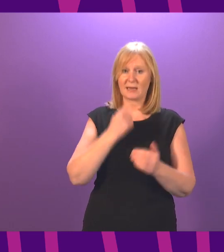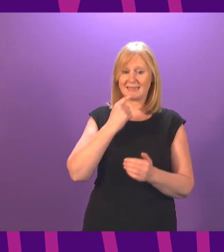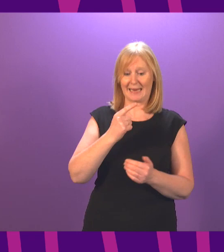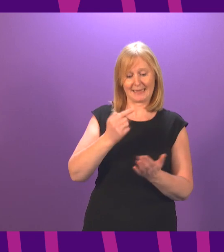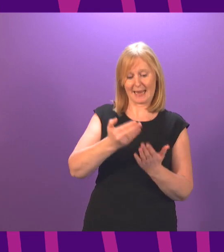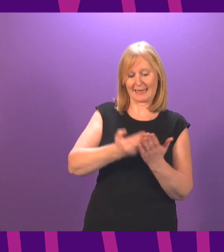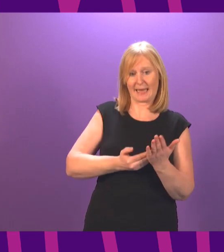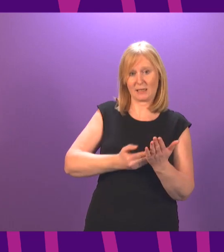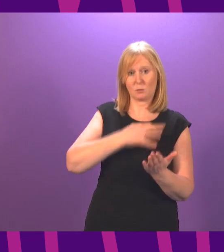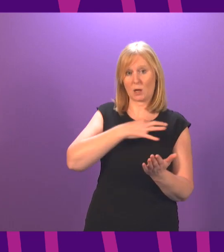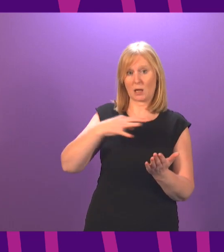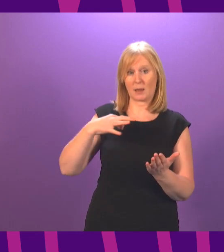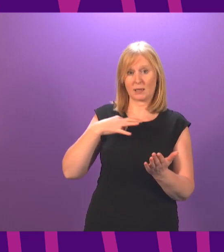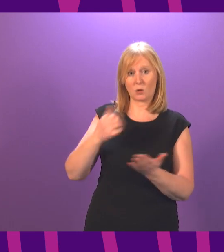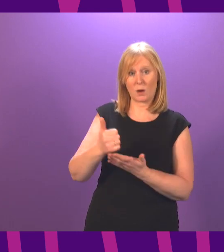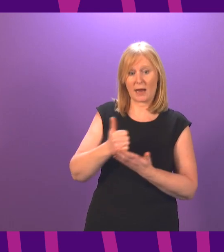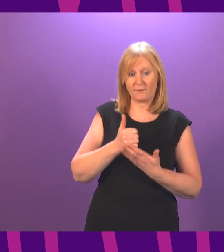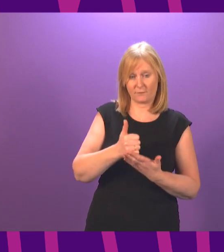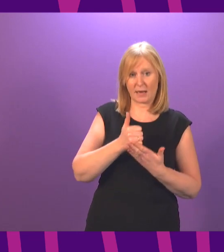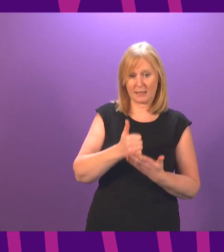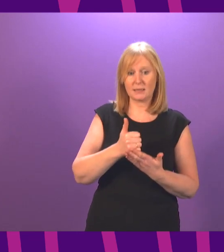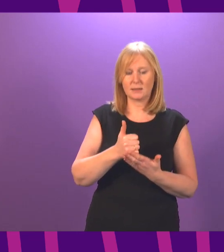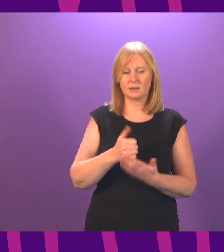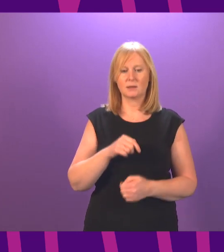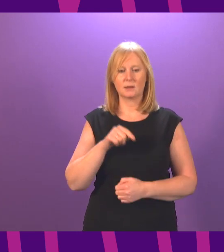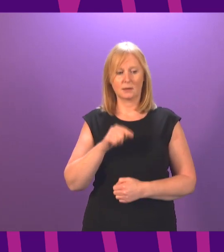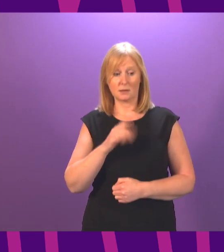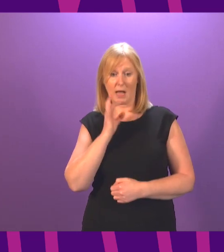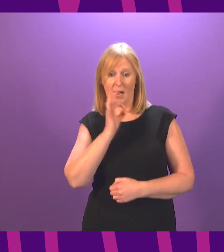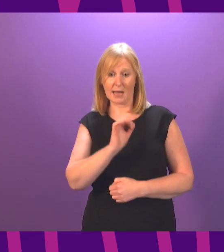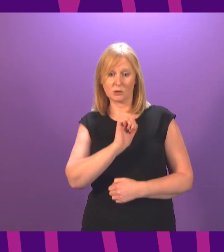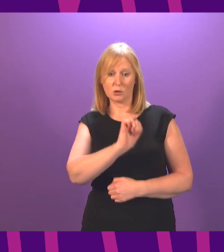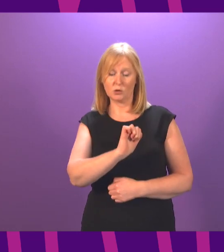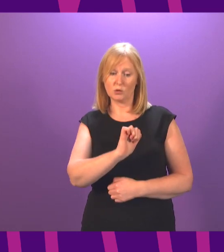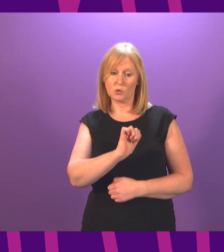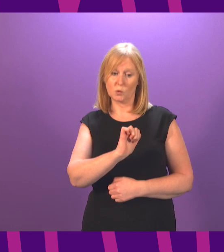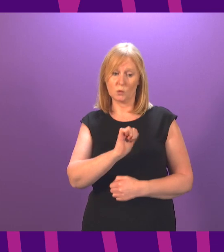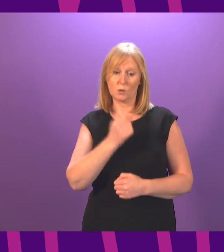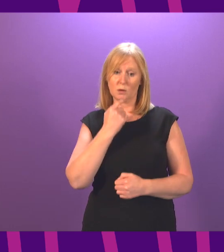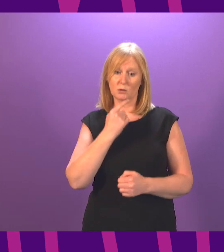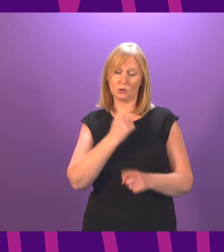was clinical advice rather than Scottish Government advice, but questioned Mr Leonard’s characterisation of what the advice said.